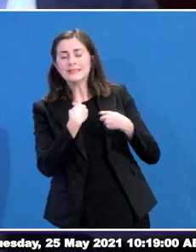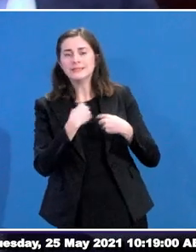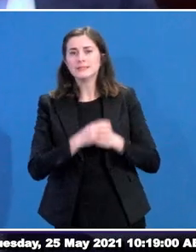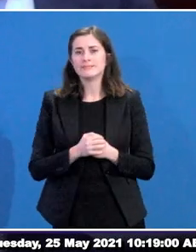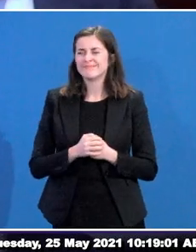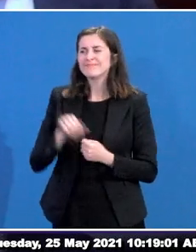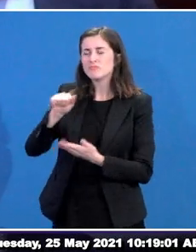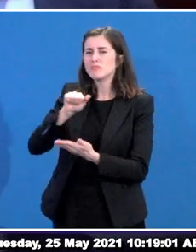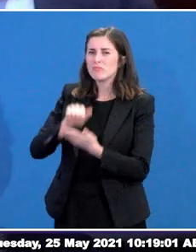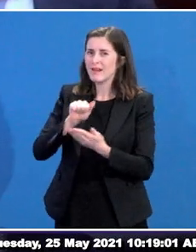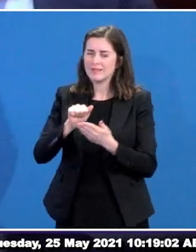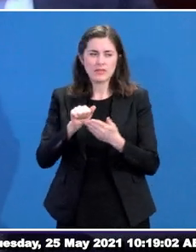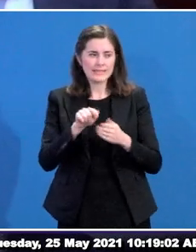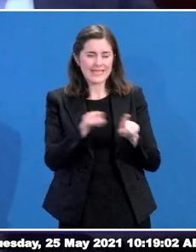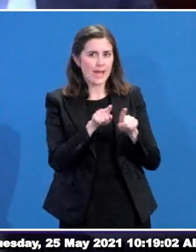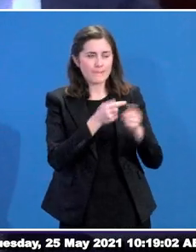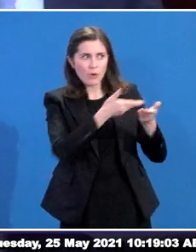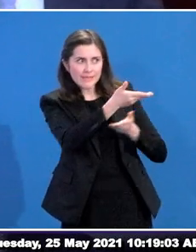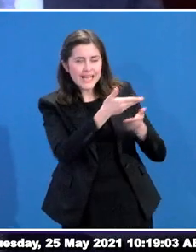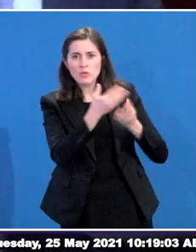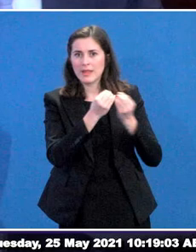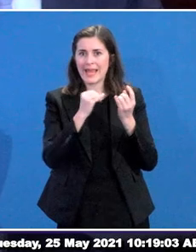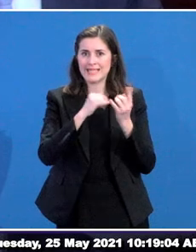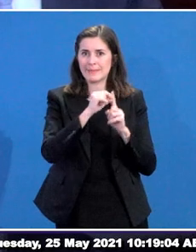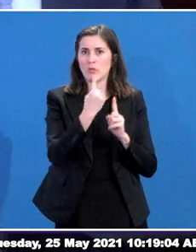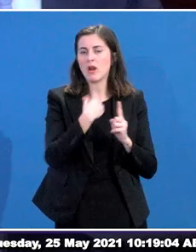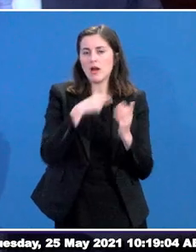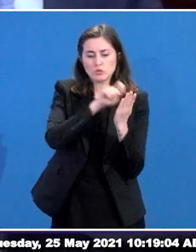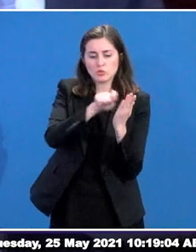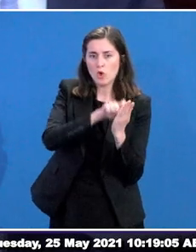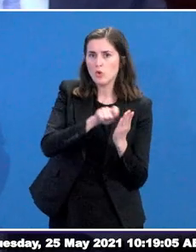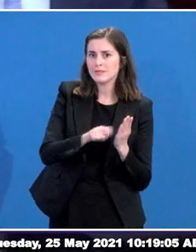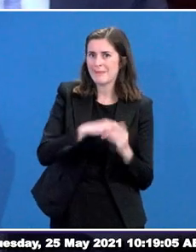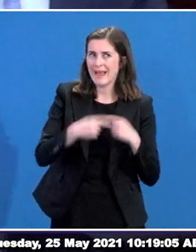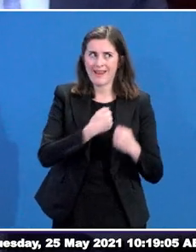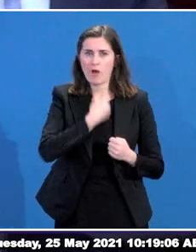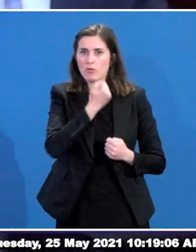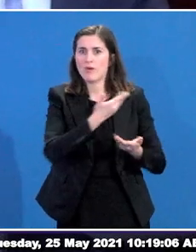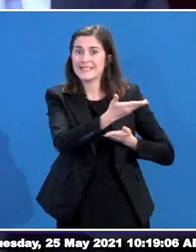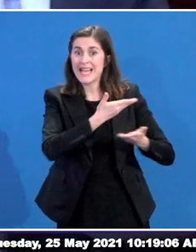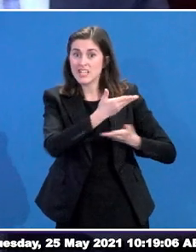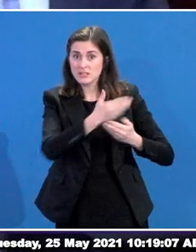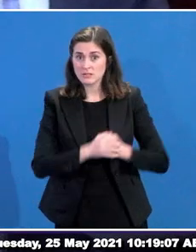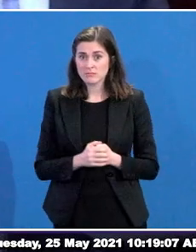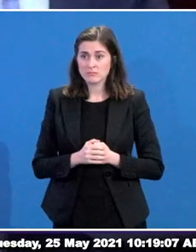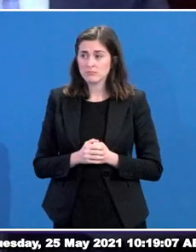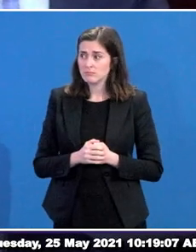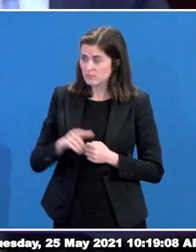because it's in the same notes that we took. Alright. (CROSSTALK) Or what... What did he say? MS EASTMAN: What did he say? Can you remember? ELIZA: Yeah.